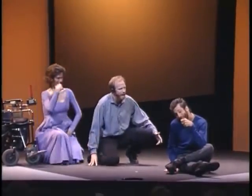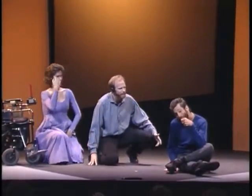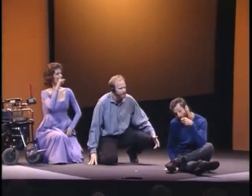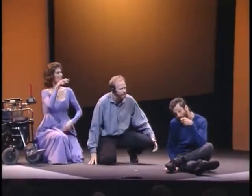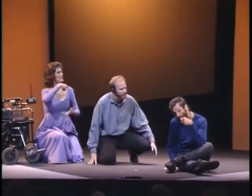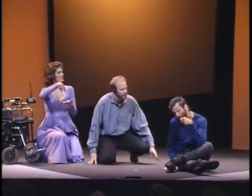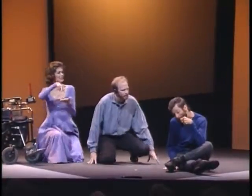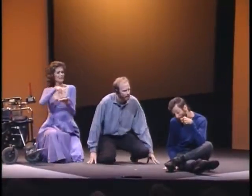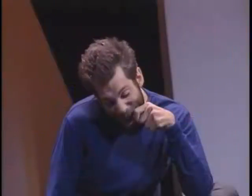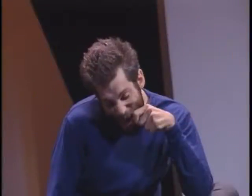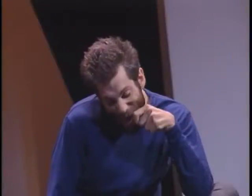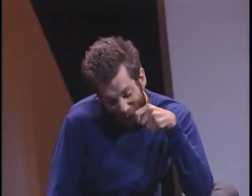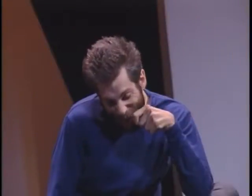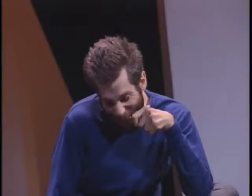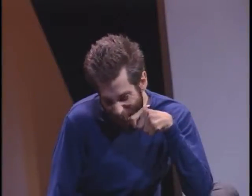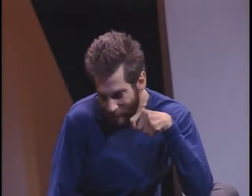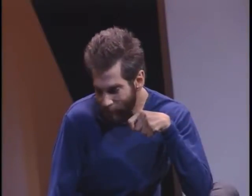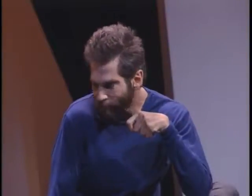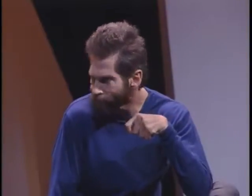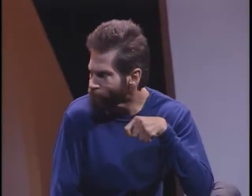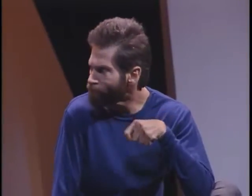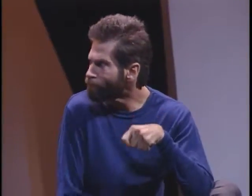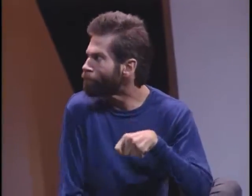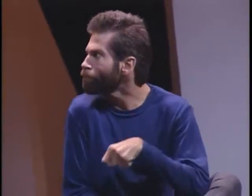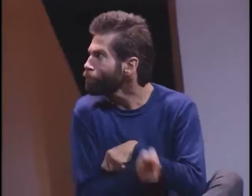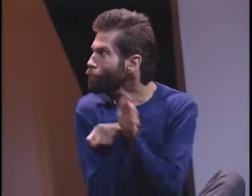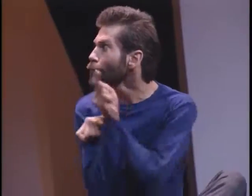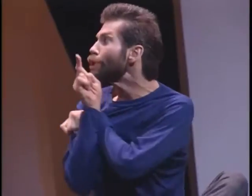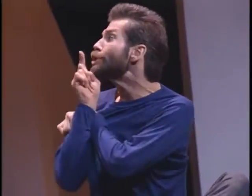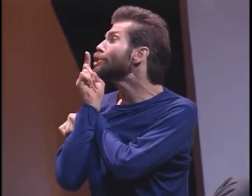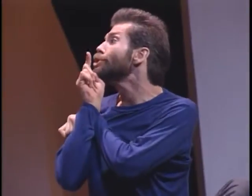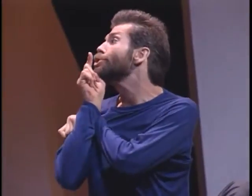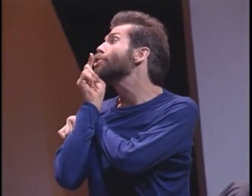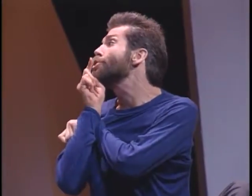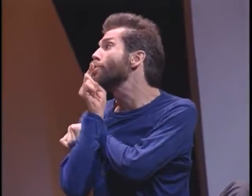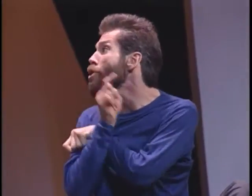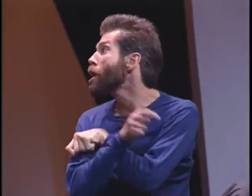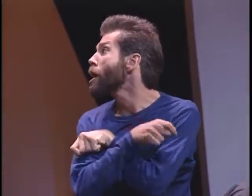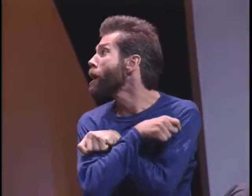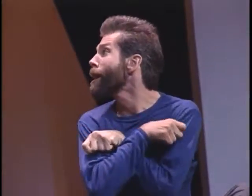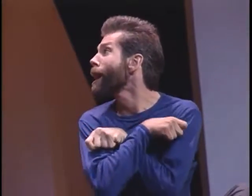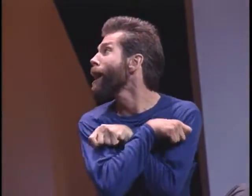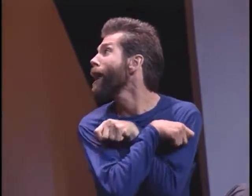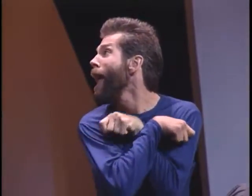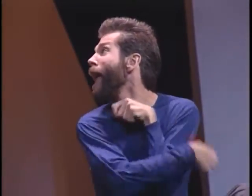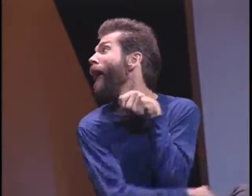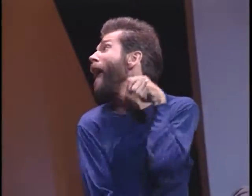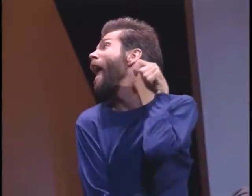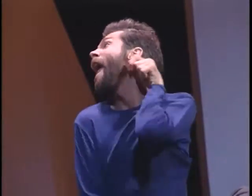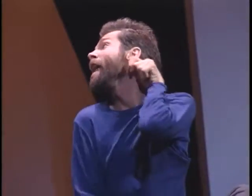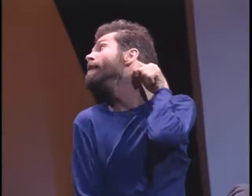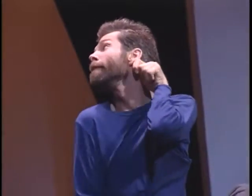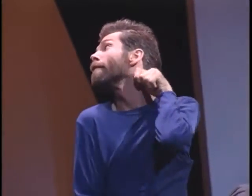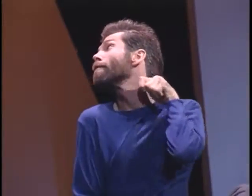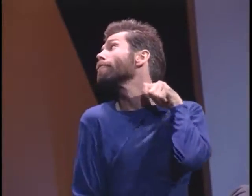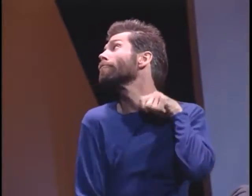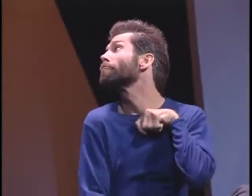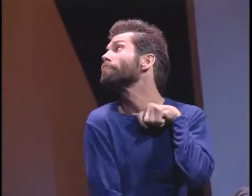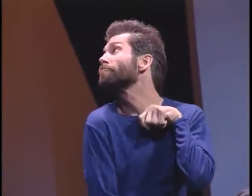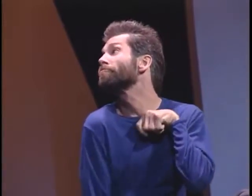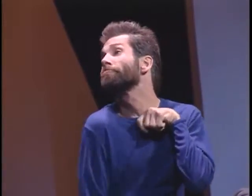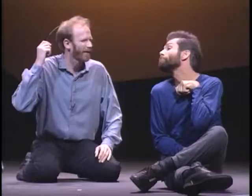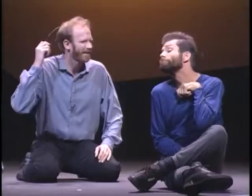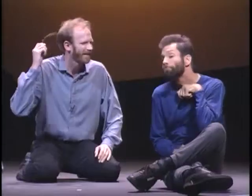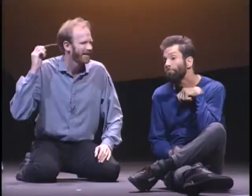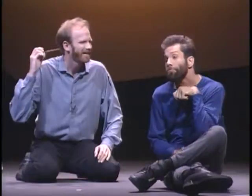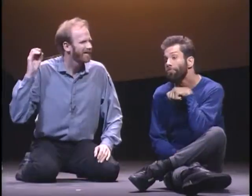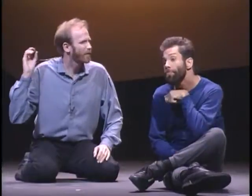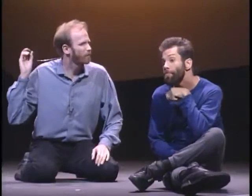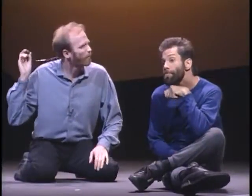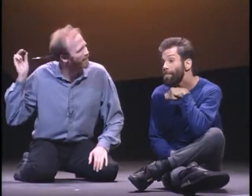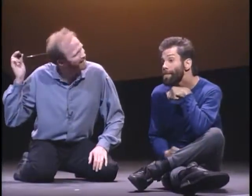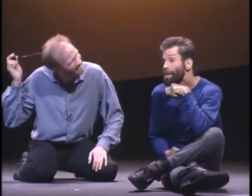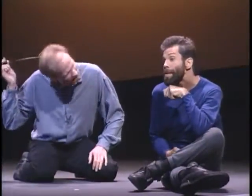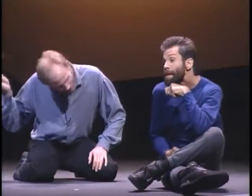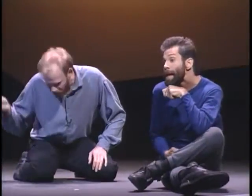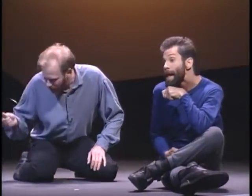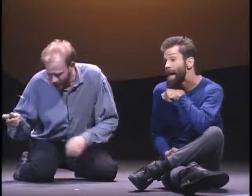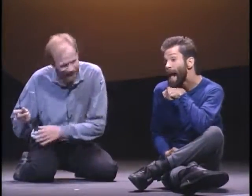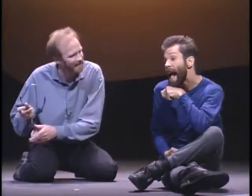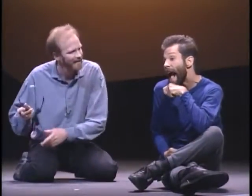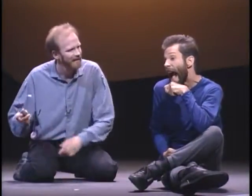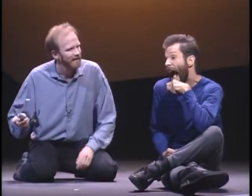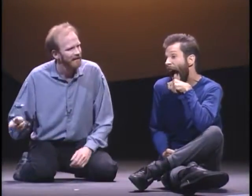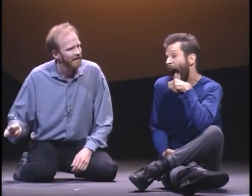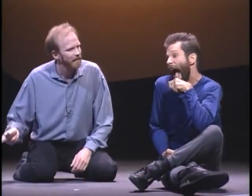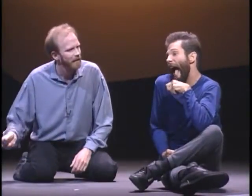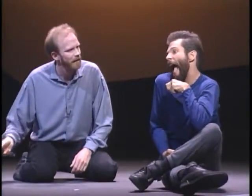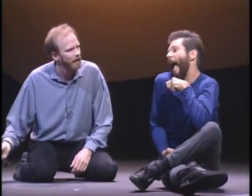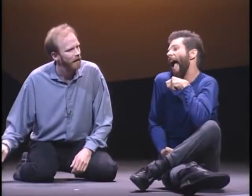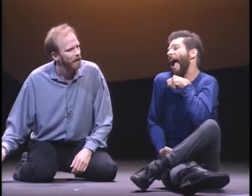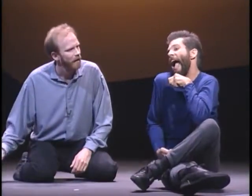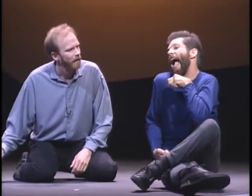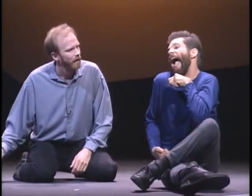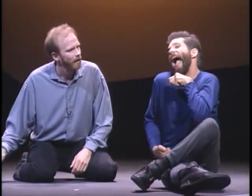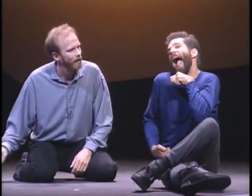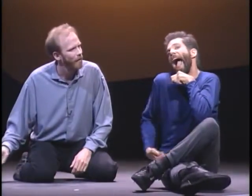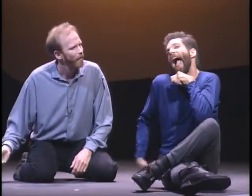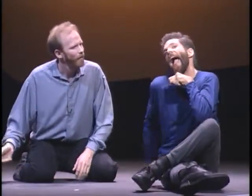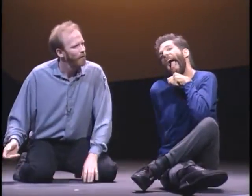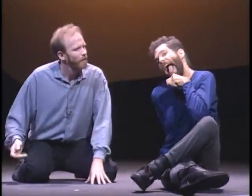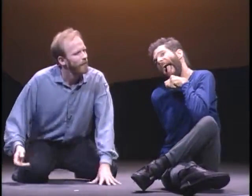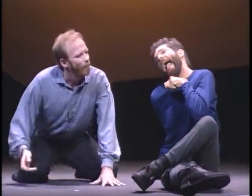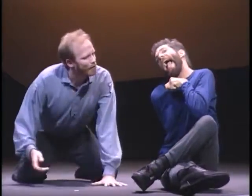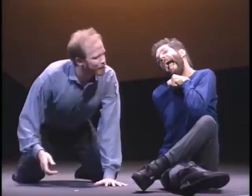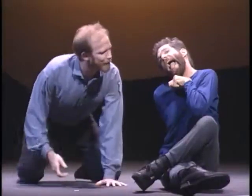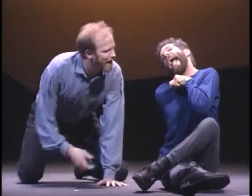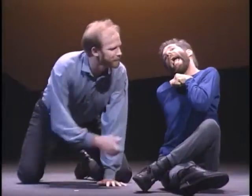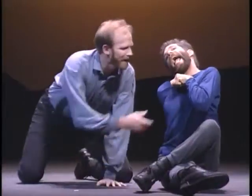we're making love or something sorry you don't even work what's your name might